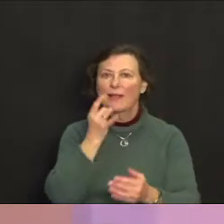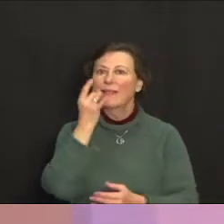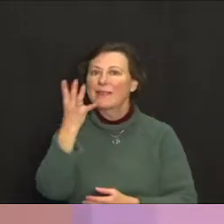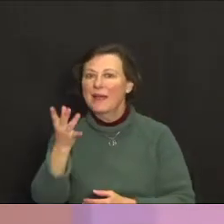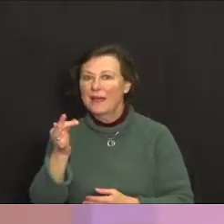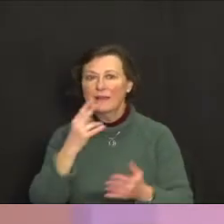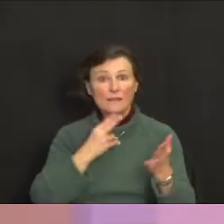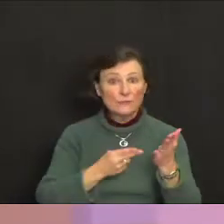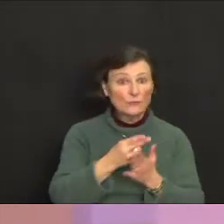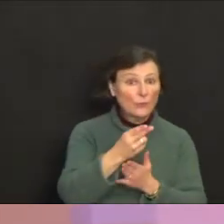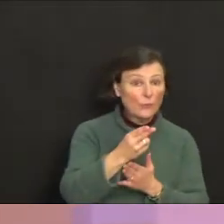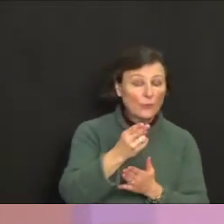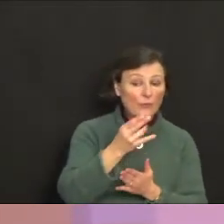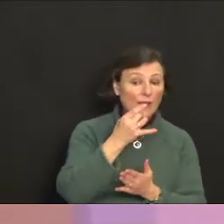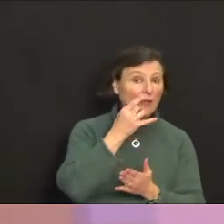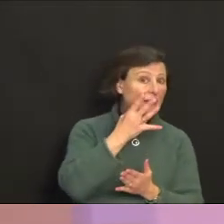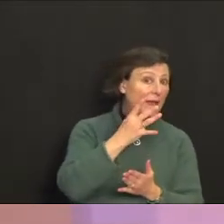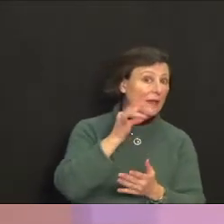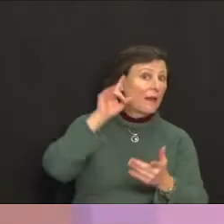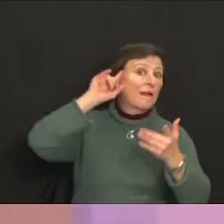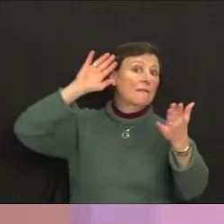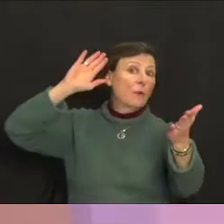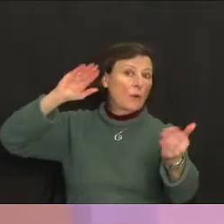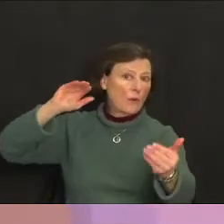a light of hope, a light of peace.